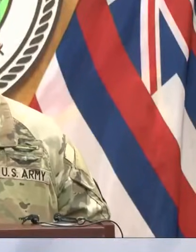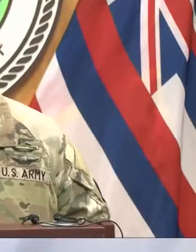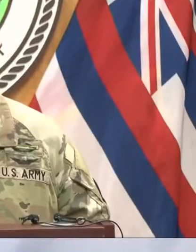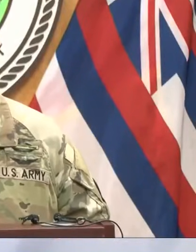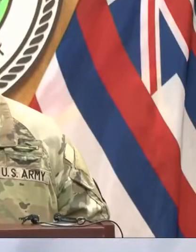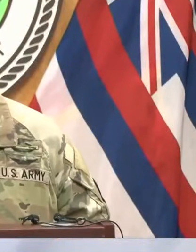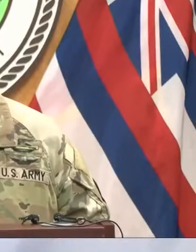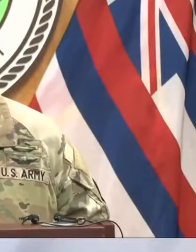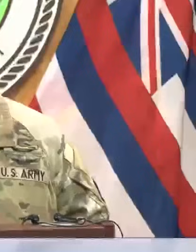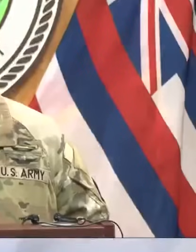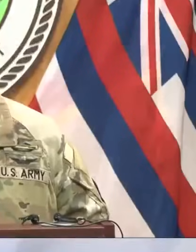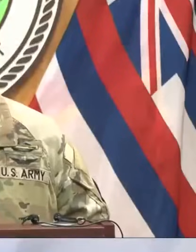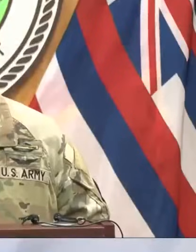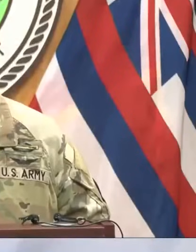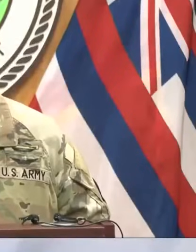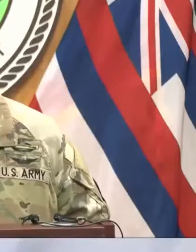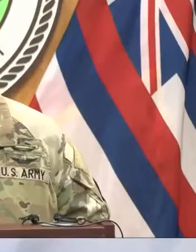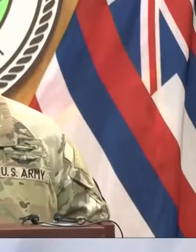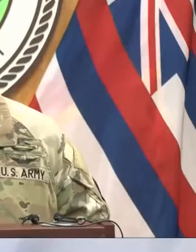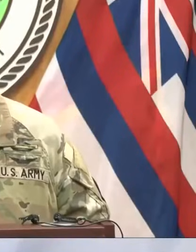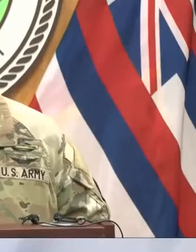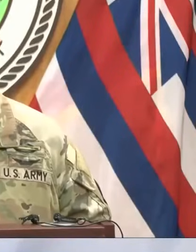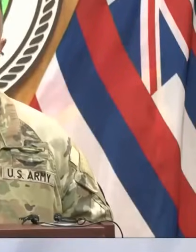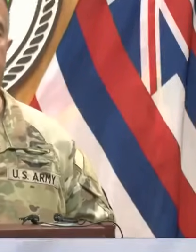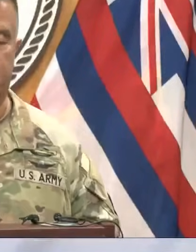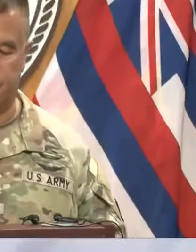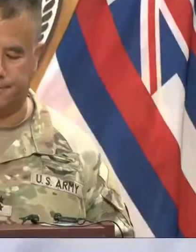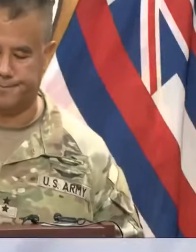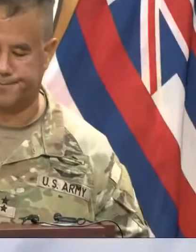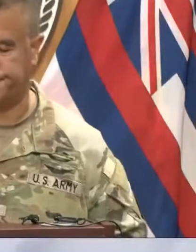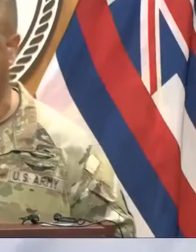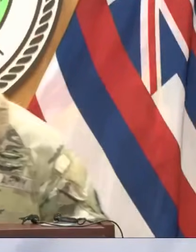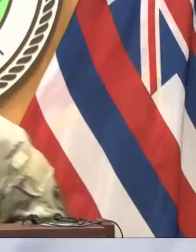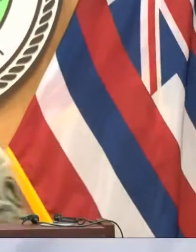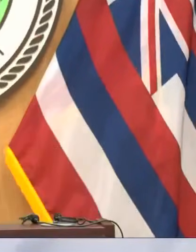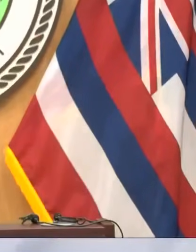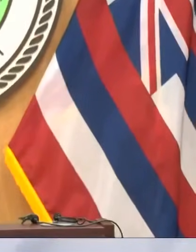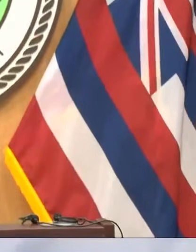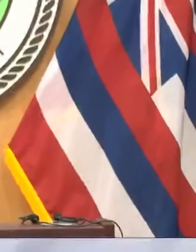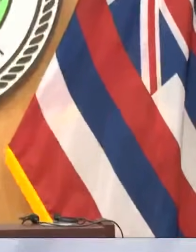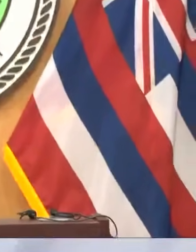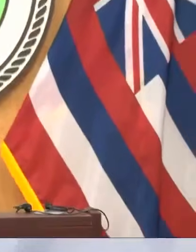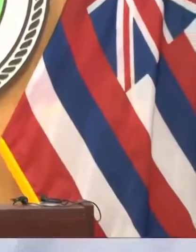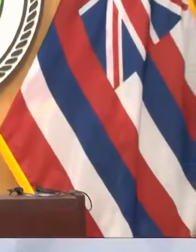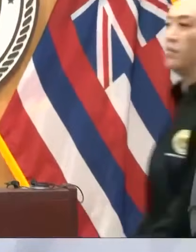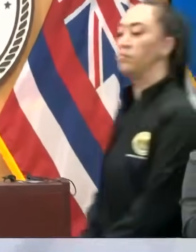that so much Destruction is going to take time to rebuild and going to need that all of they should approach it.